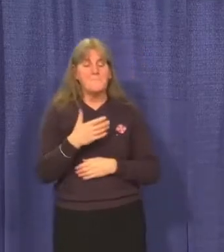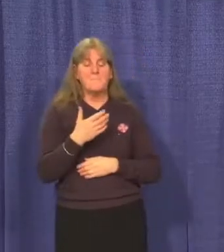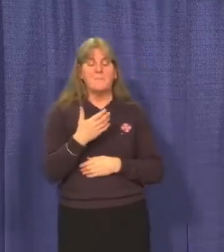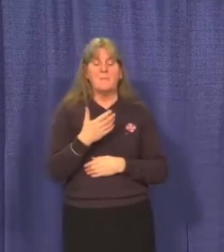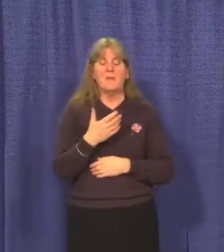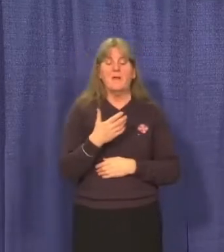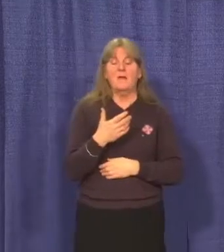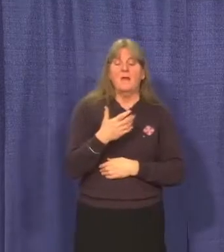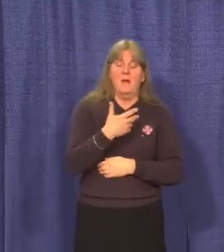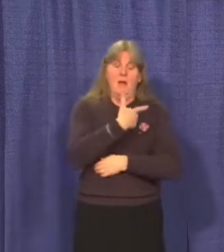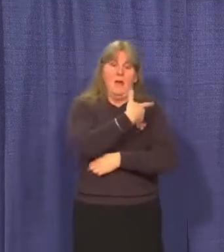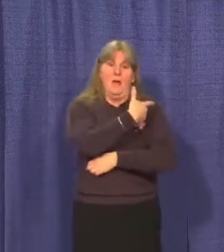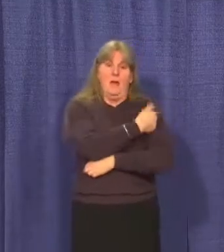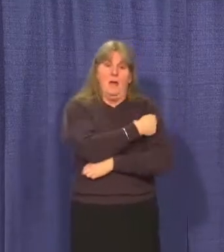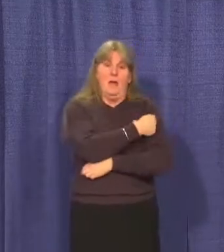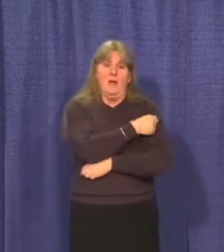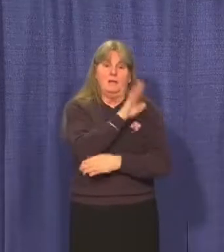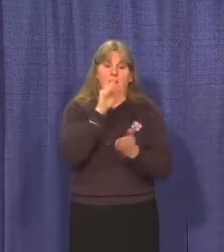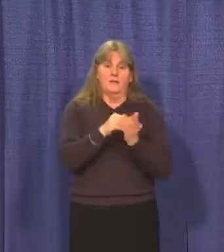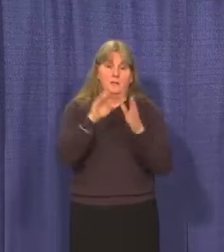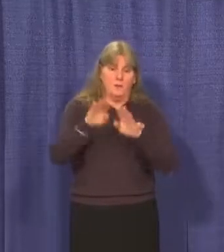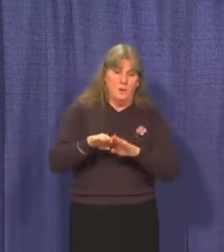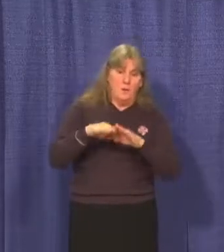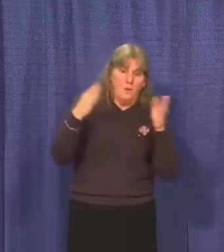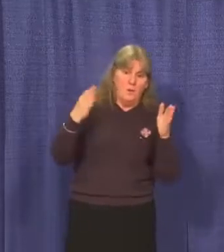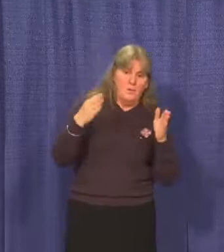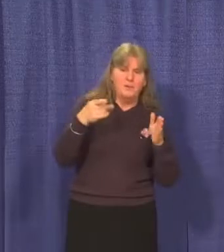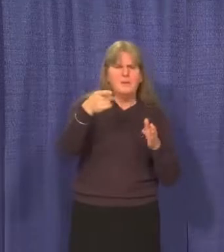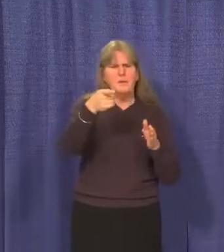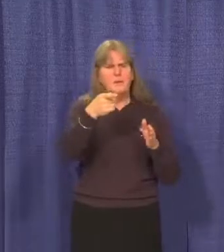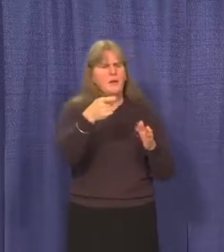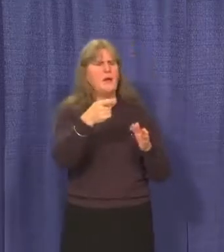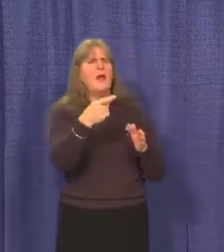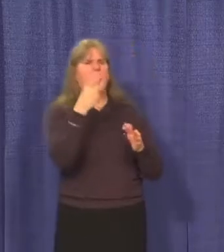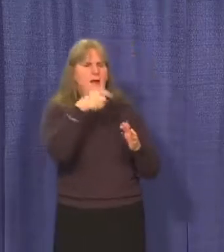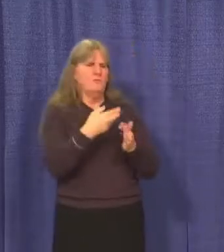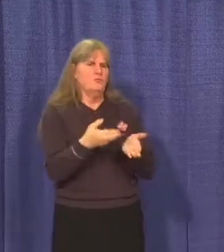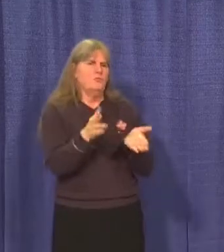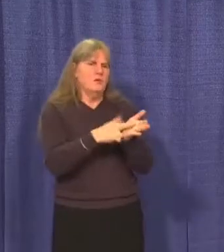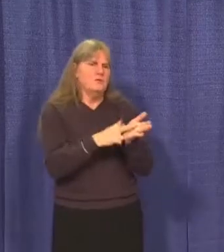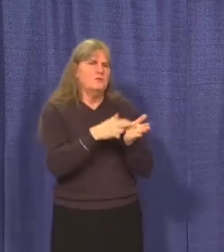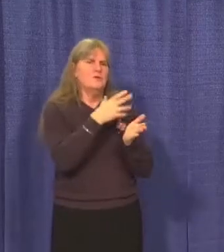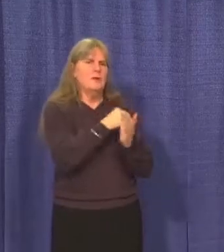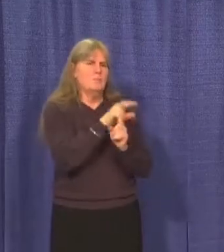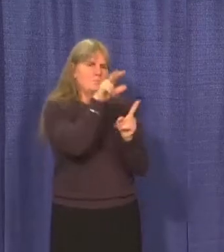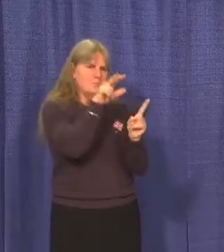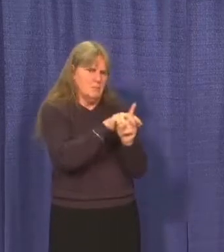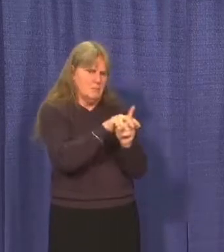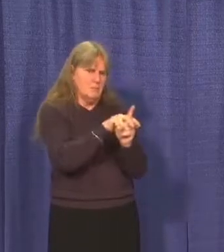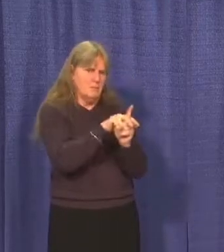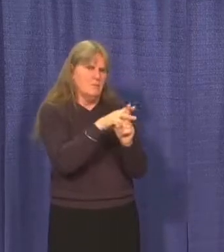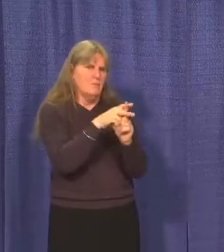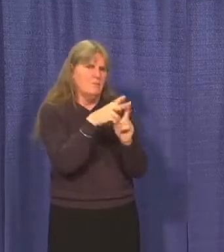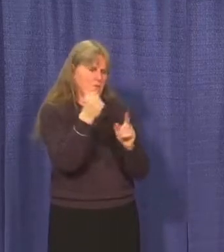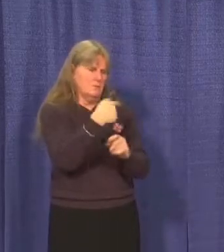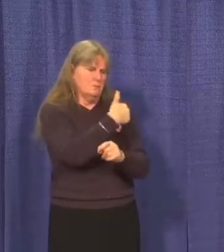mass immunization clinic, individuals will be asked to register and book an appointment.